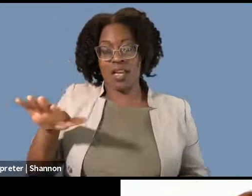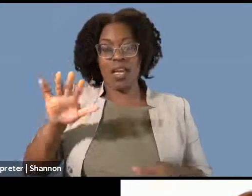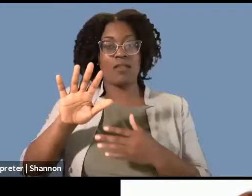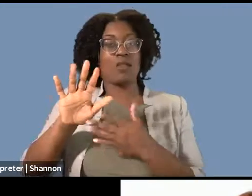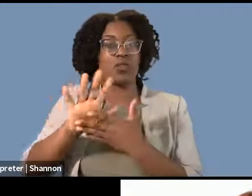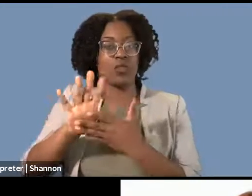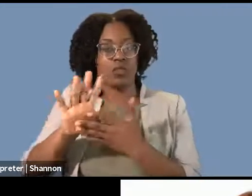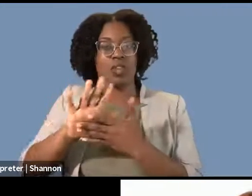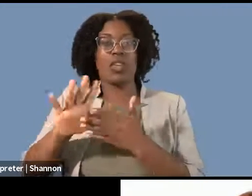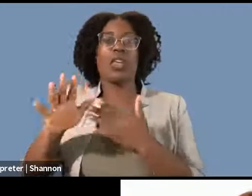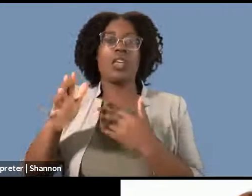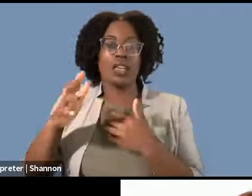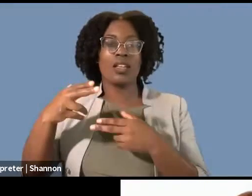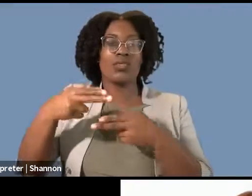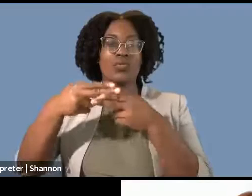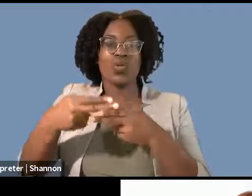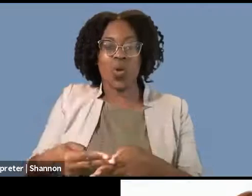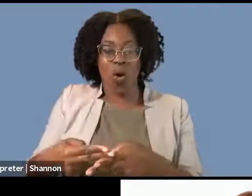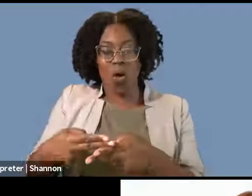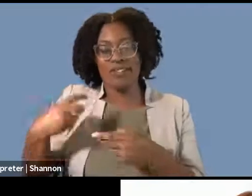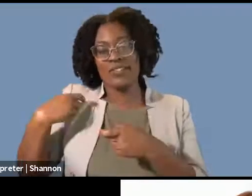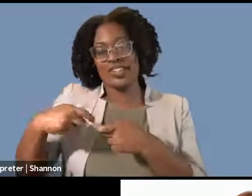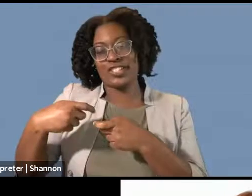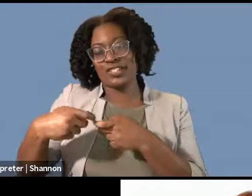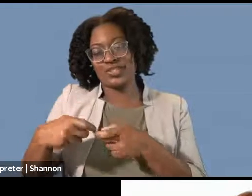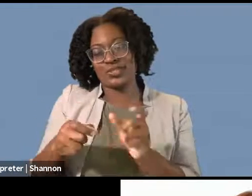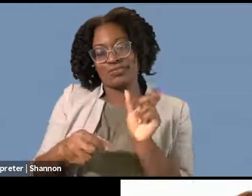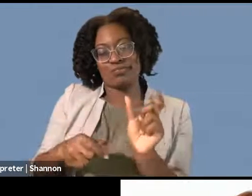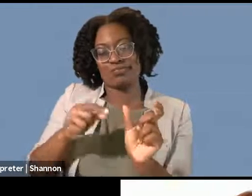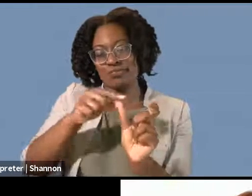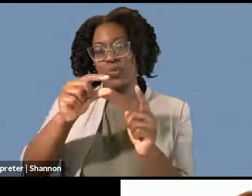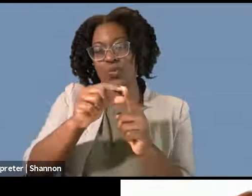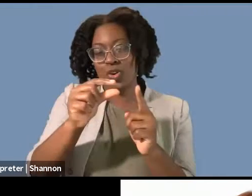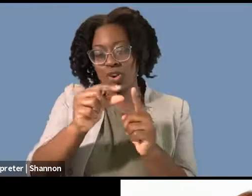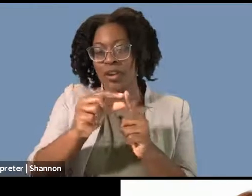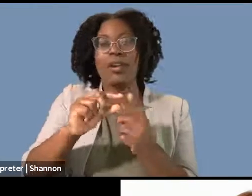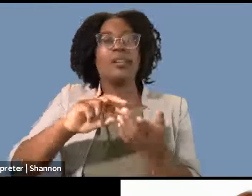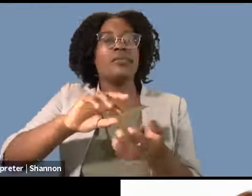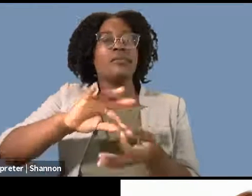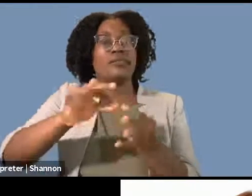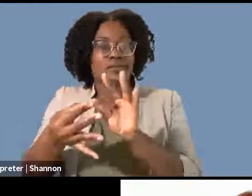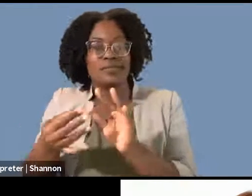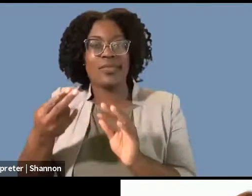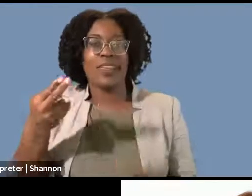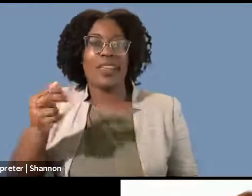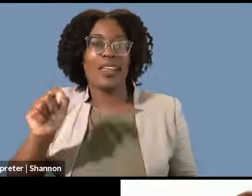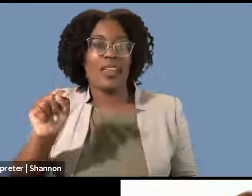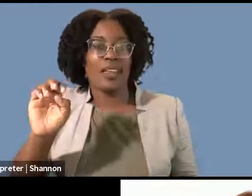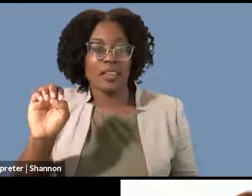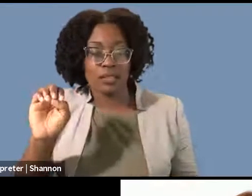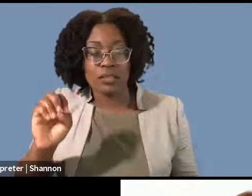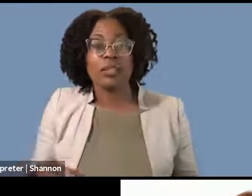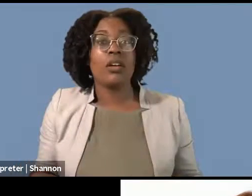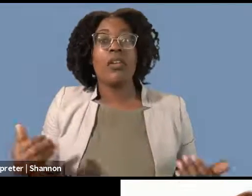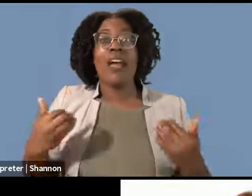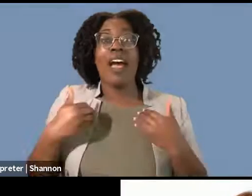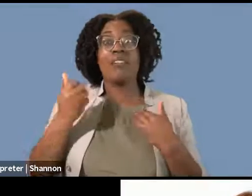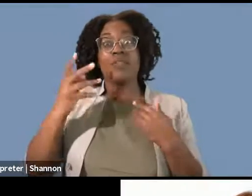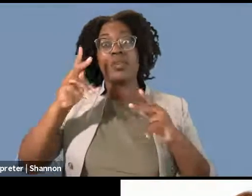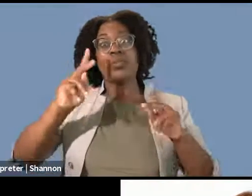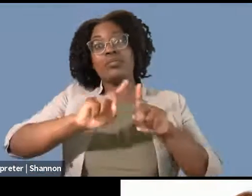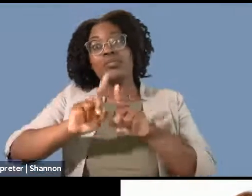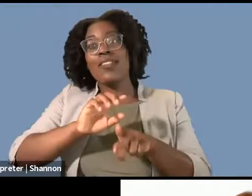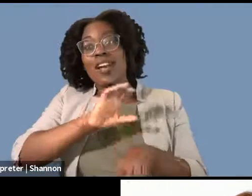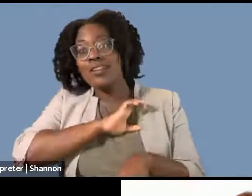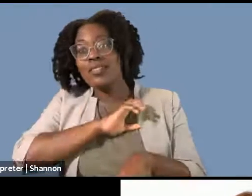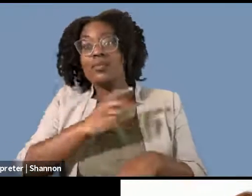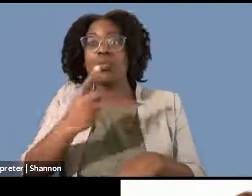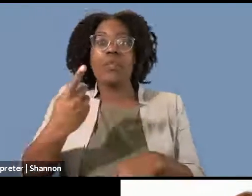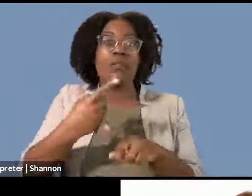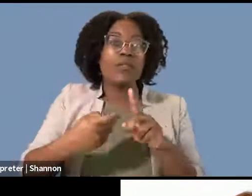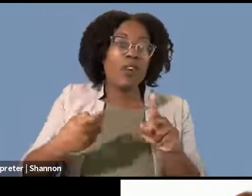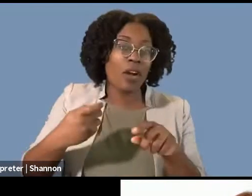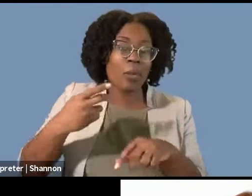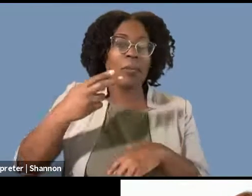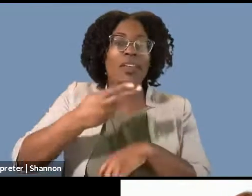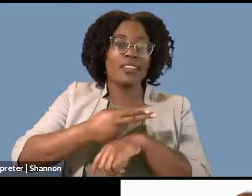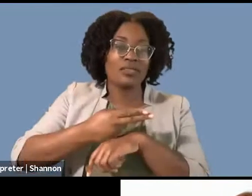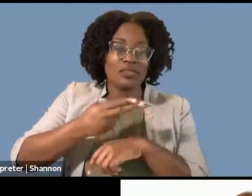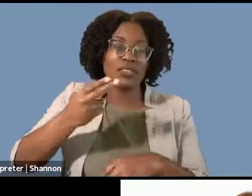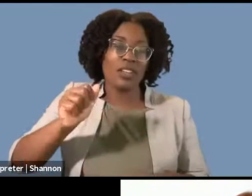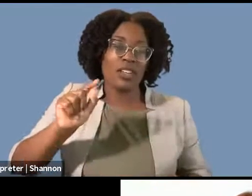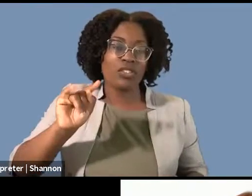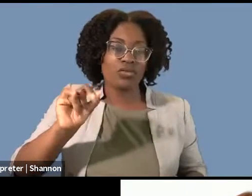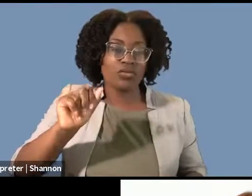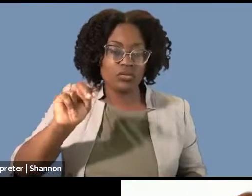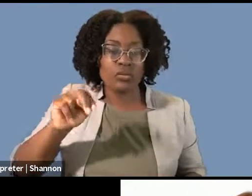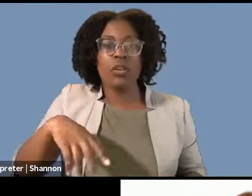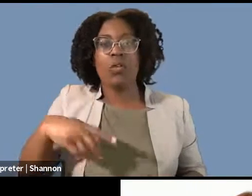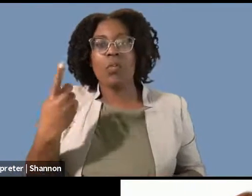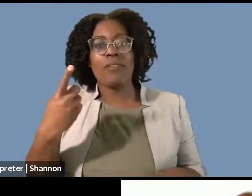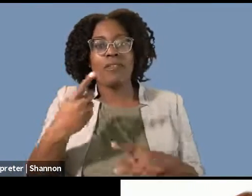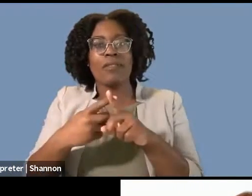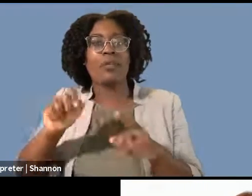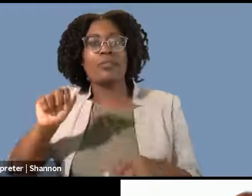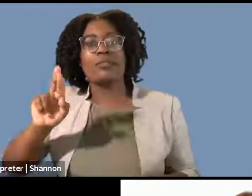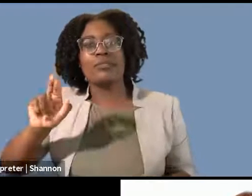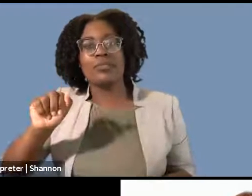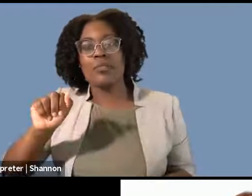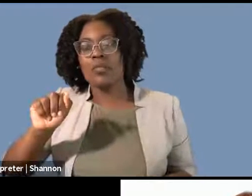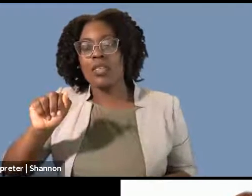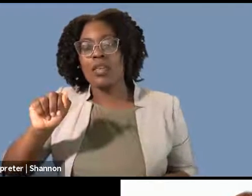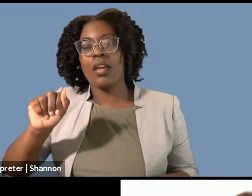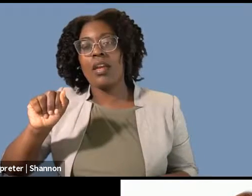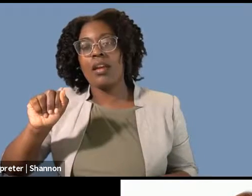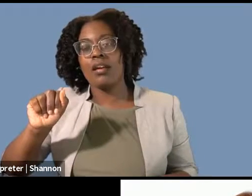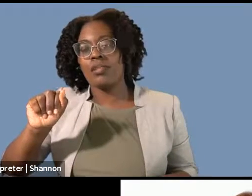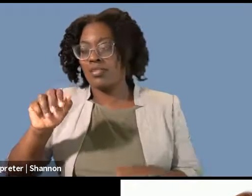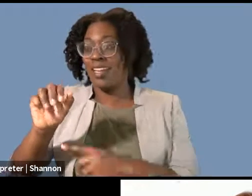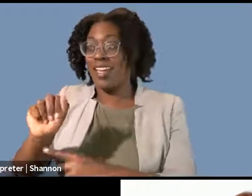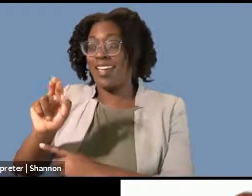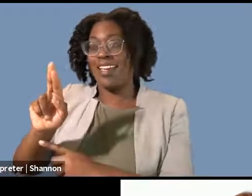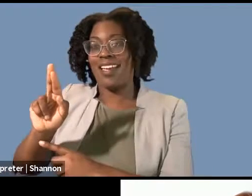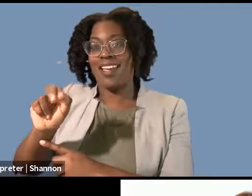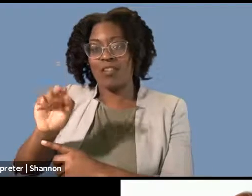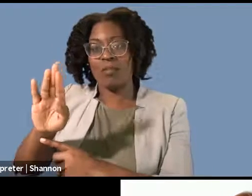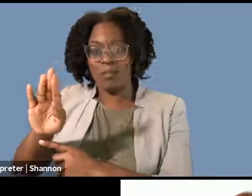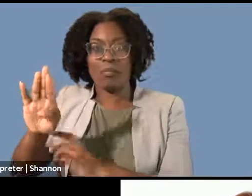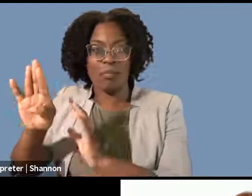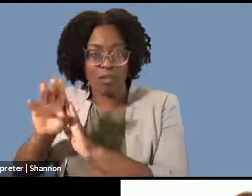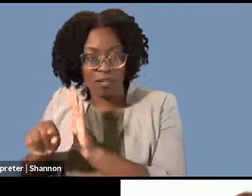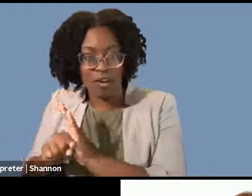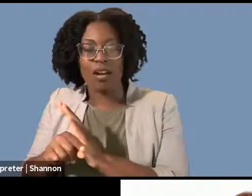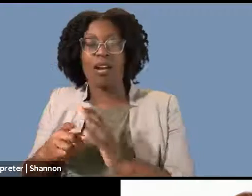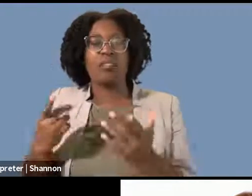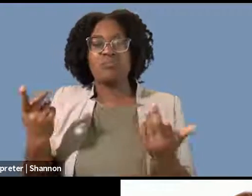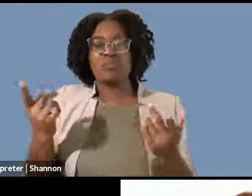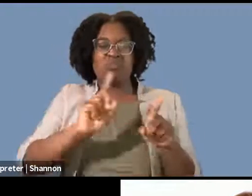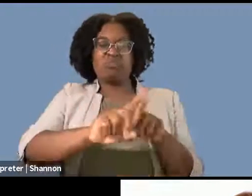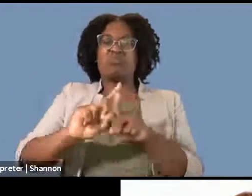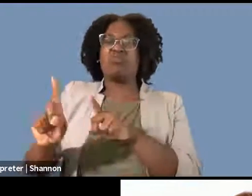talked about three boys. They were all three from different backgrounds. It was a day when one of